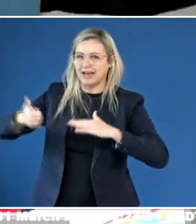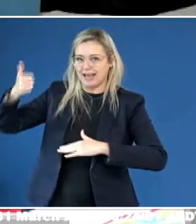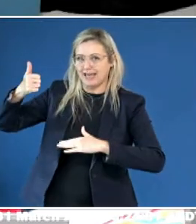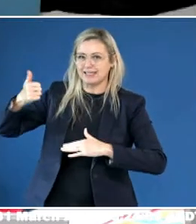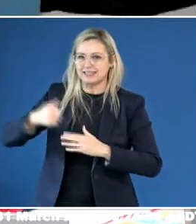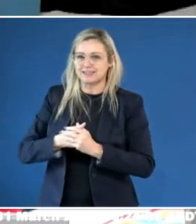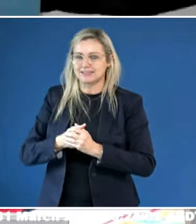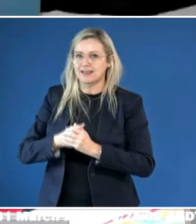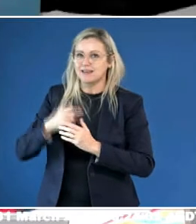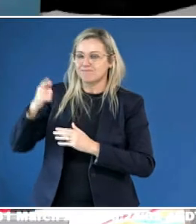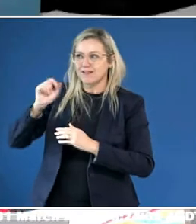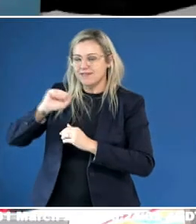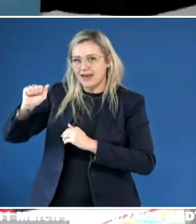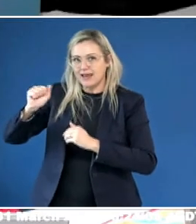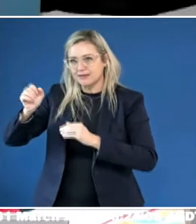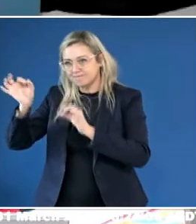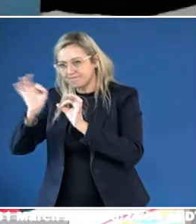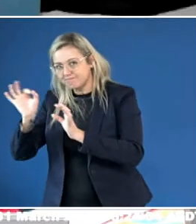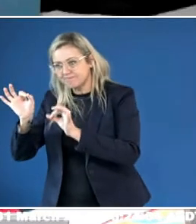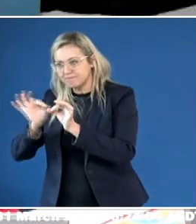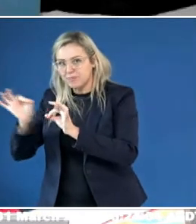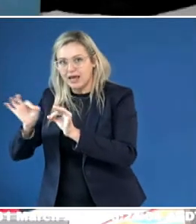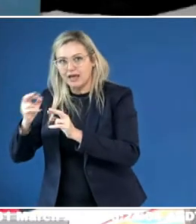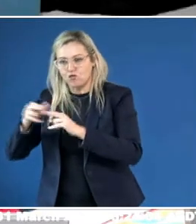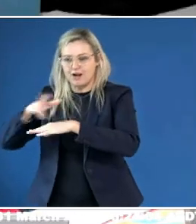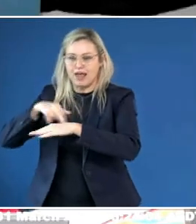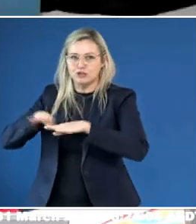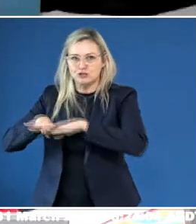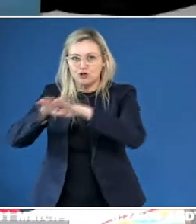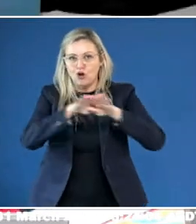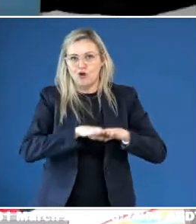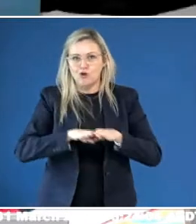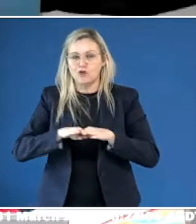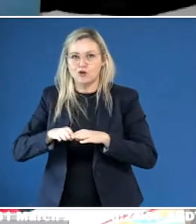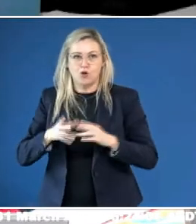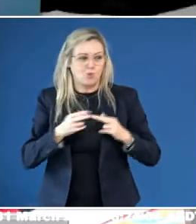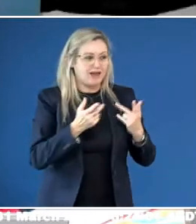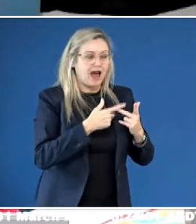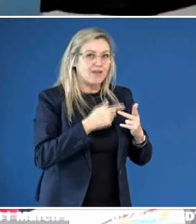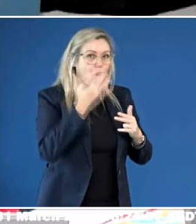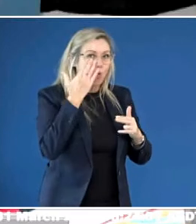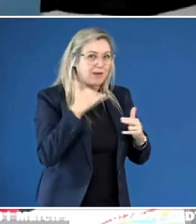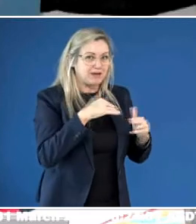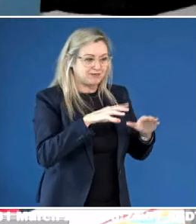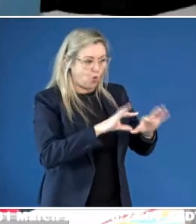National Plan in the work that is done with the Women's Alliances, it really sets the